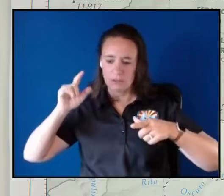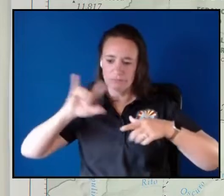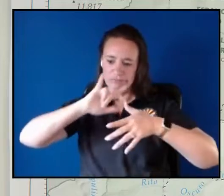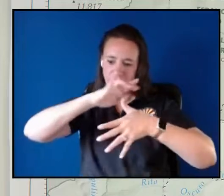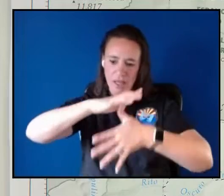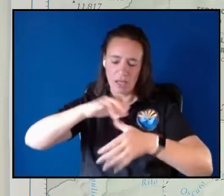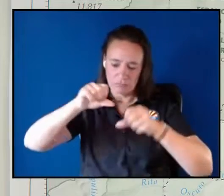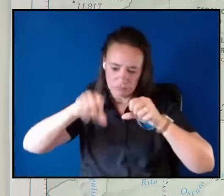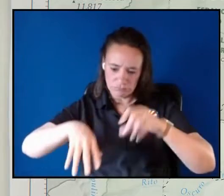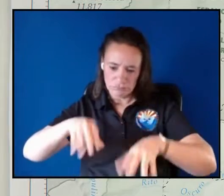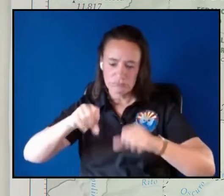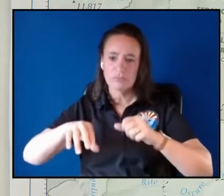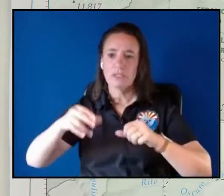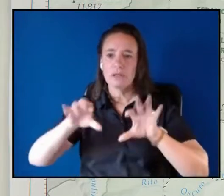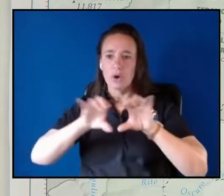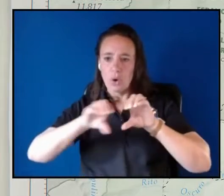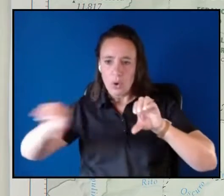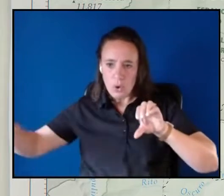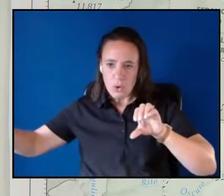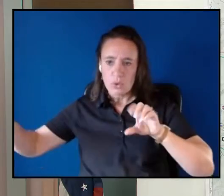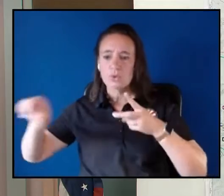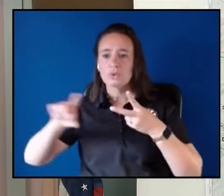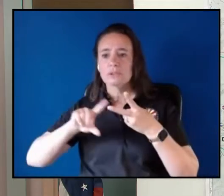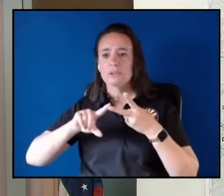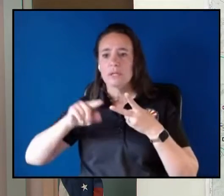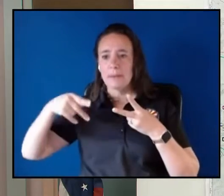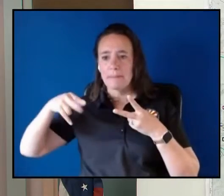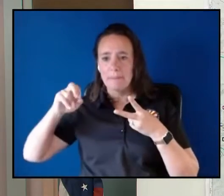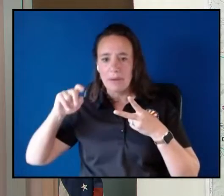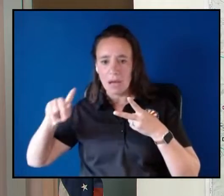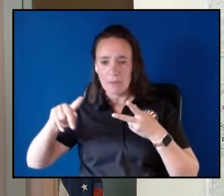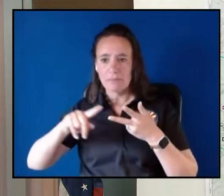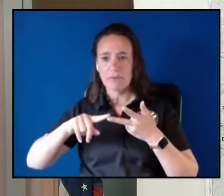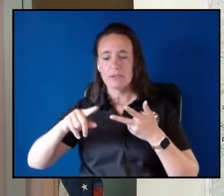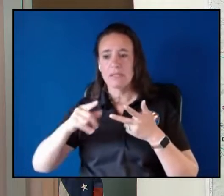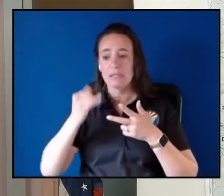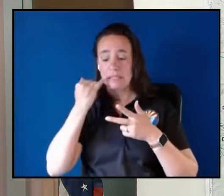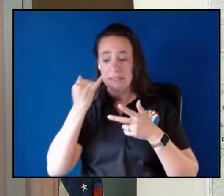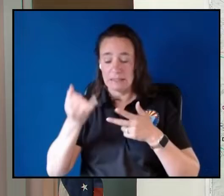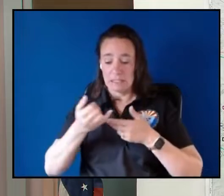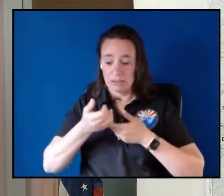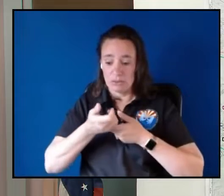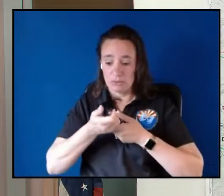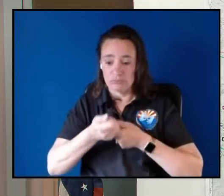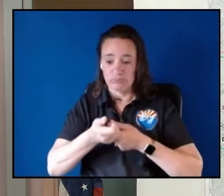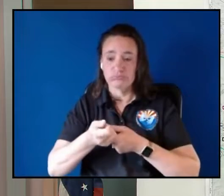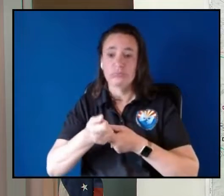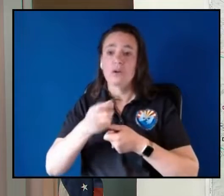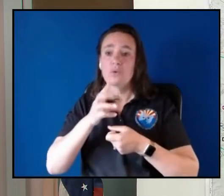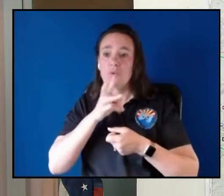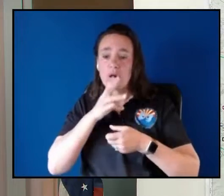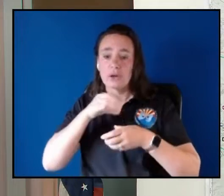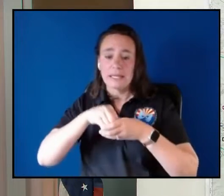and the intent will be to plumb or pump water up that hose lay just to reinforce that that. They're putting line in from